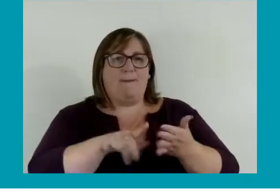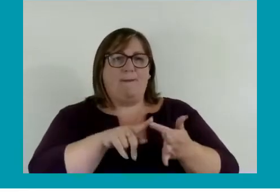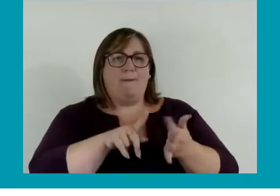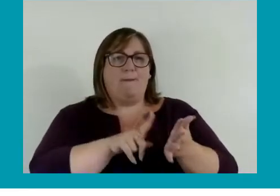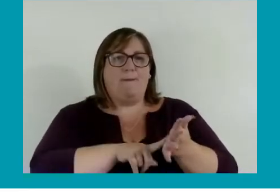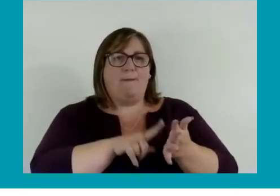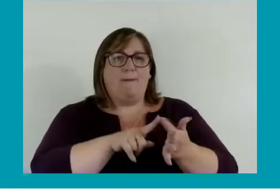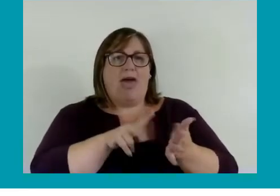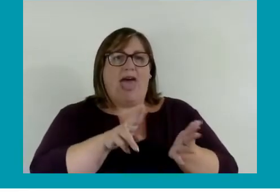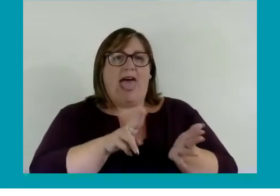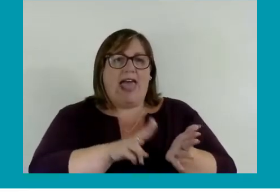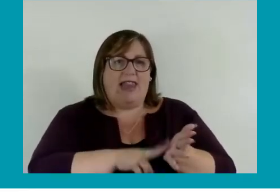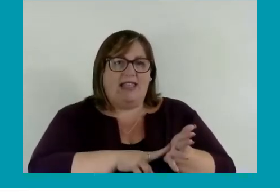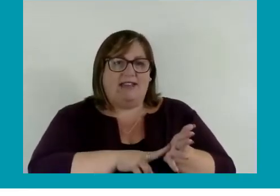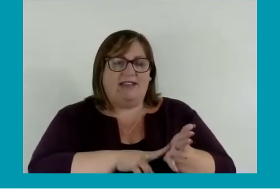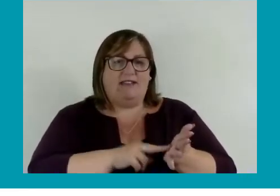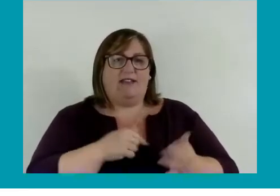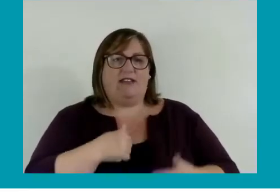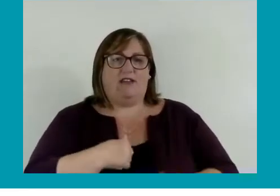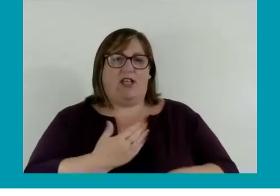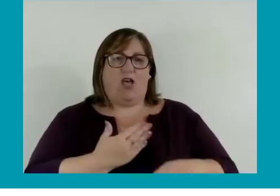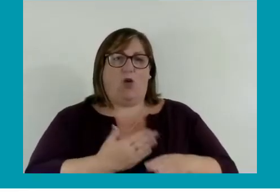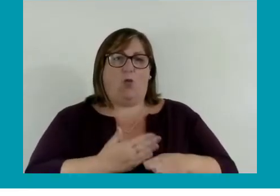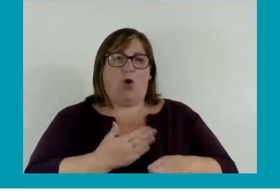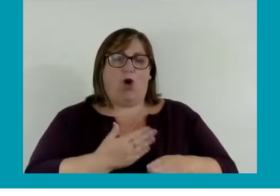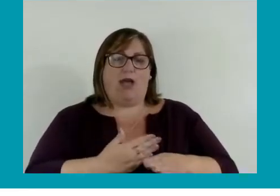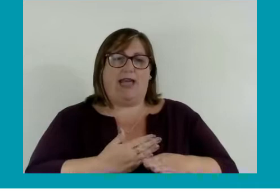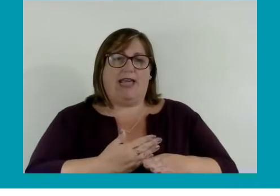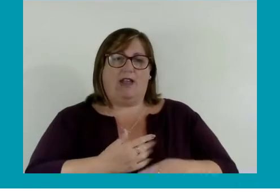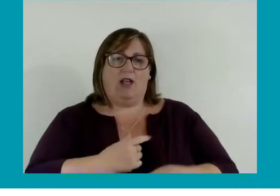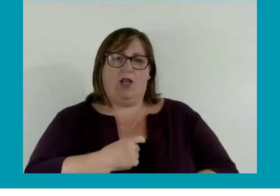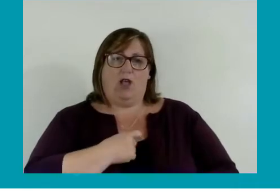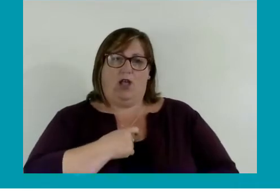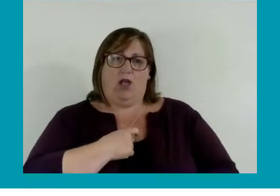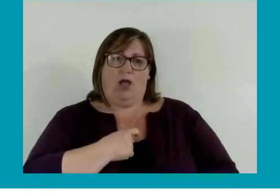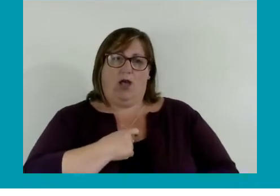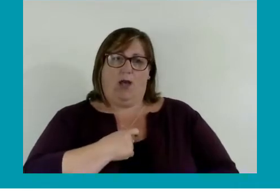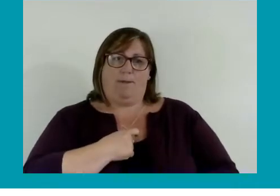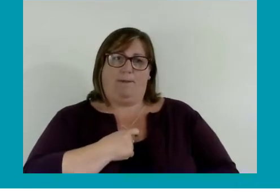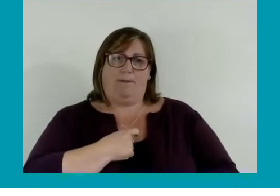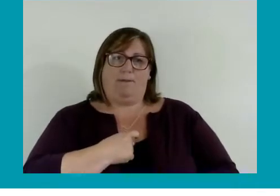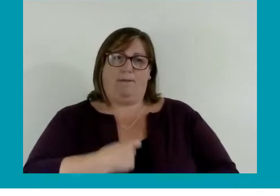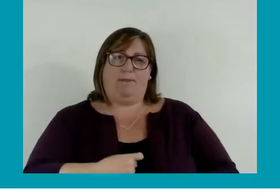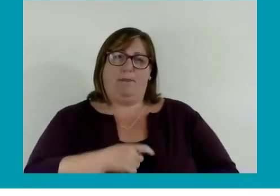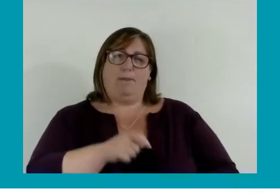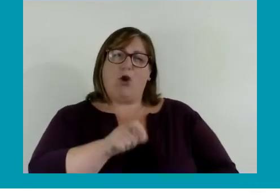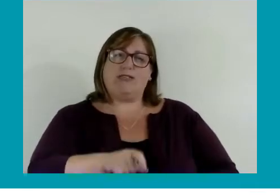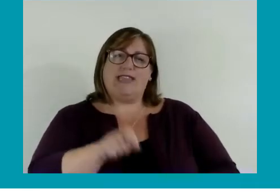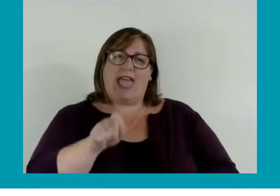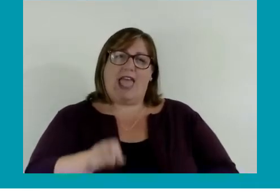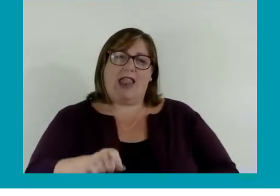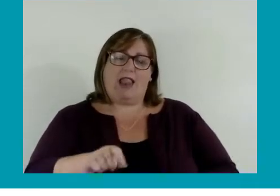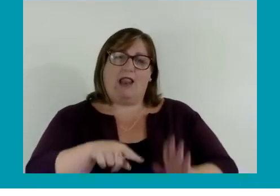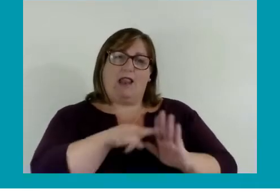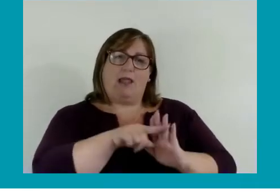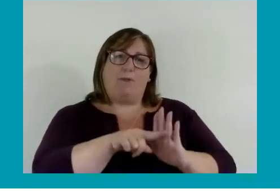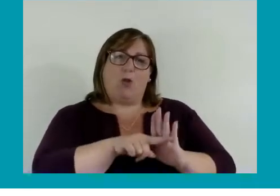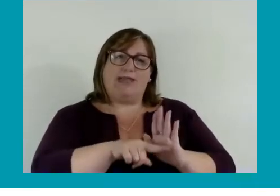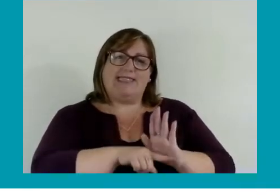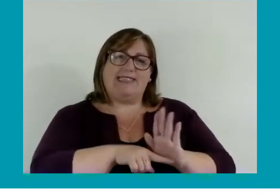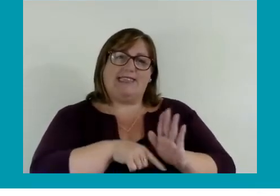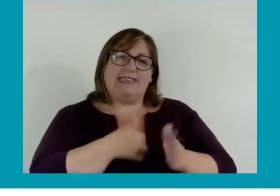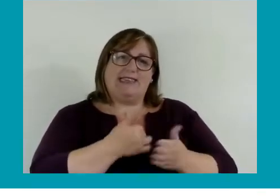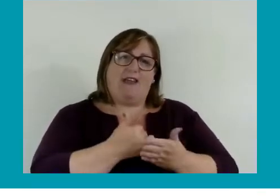a personnel um policy advice specialist actually so i'm more sitting in the background here